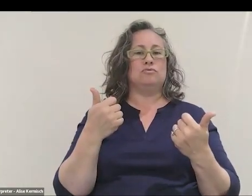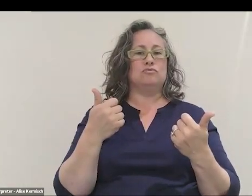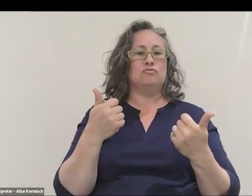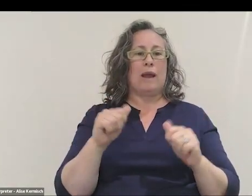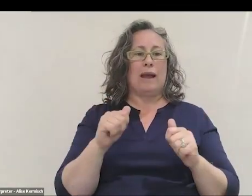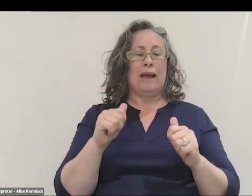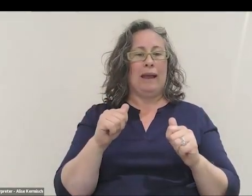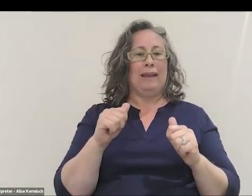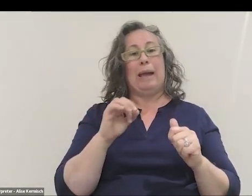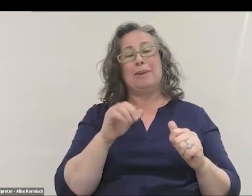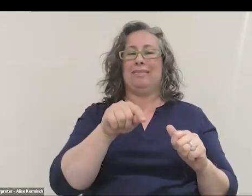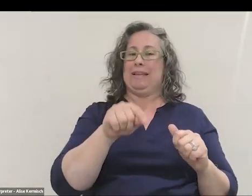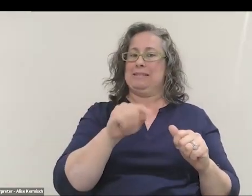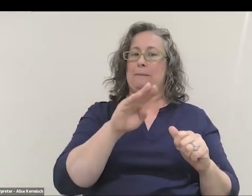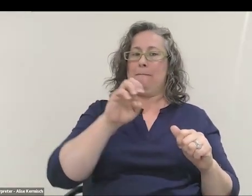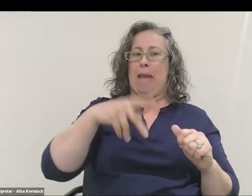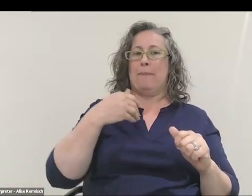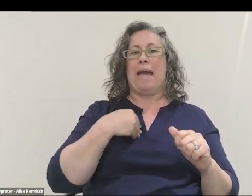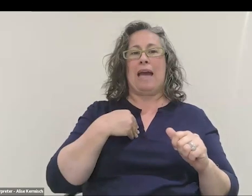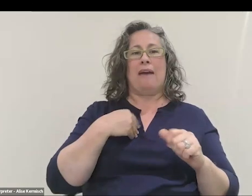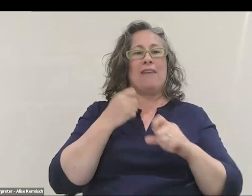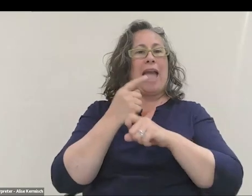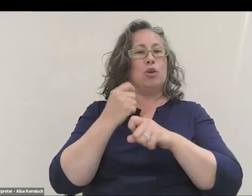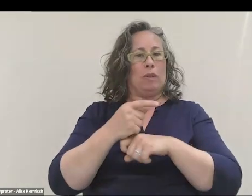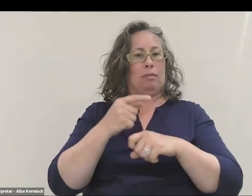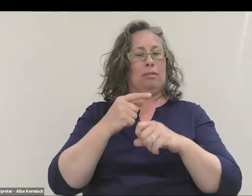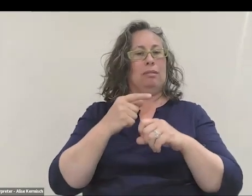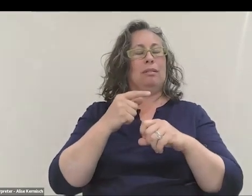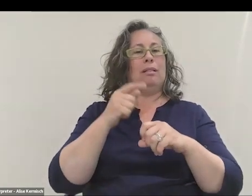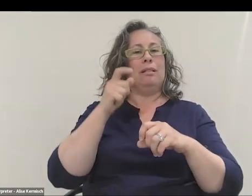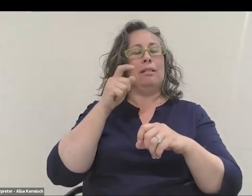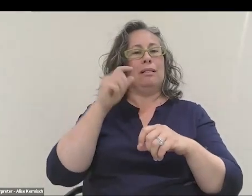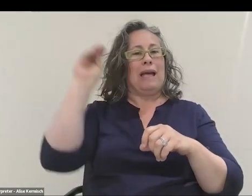This map, there's the annular eclipse that goes from Washington to Texas,